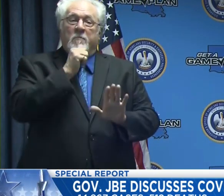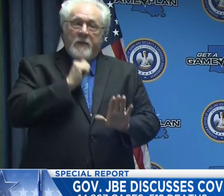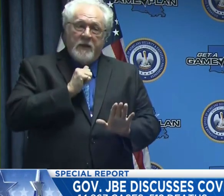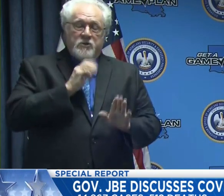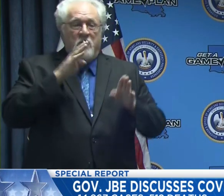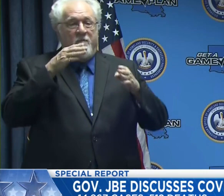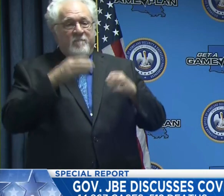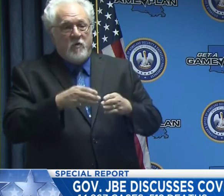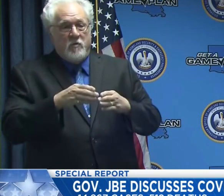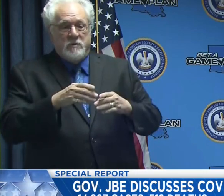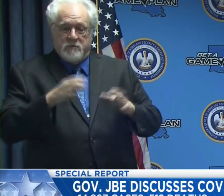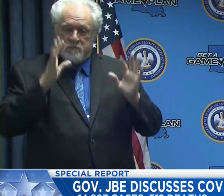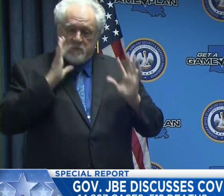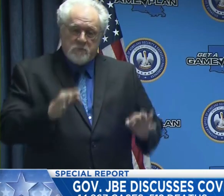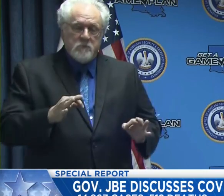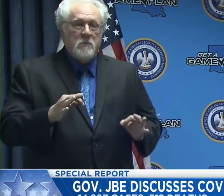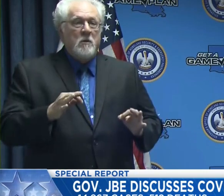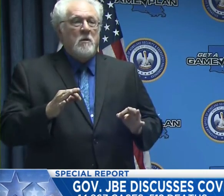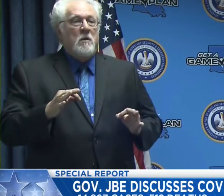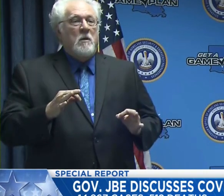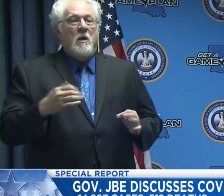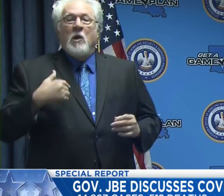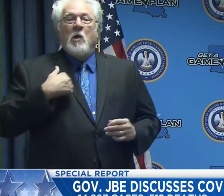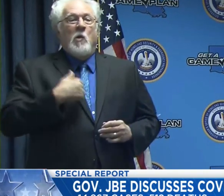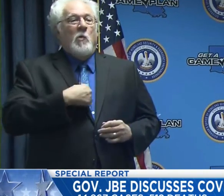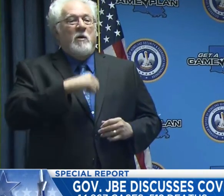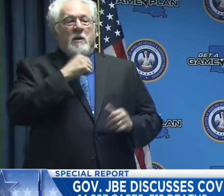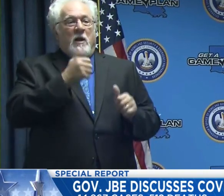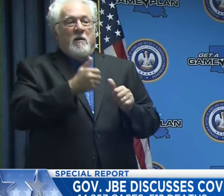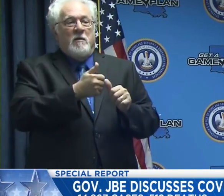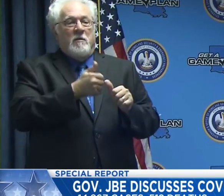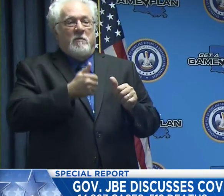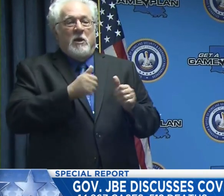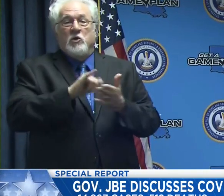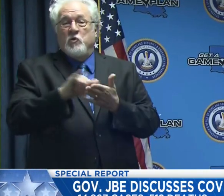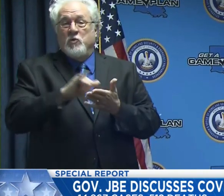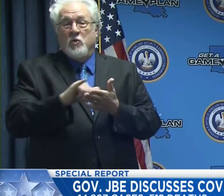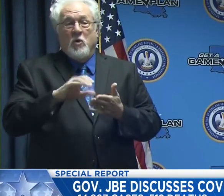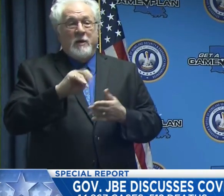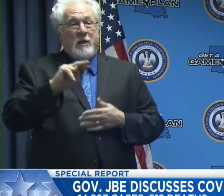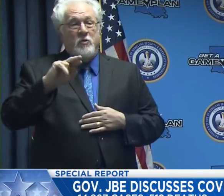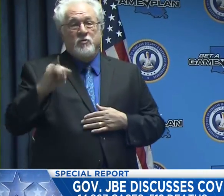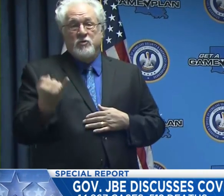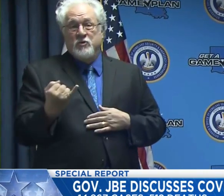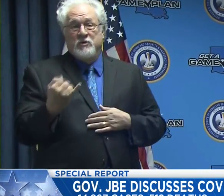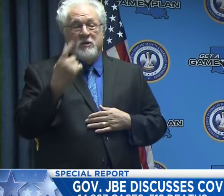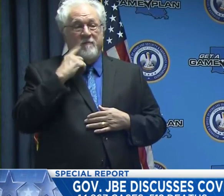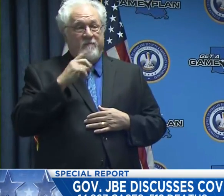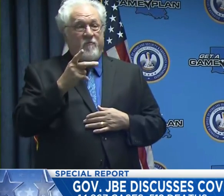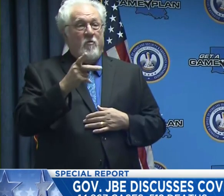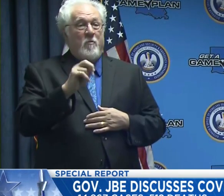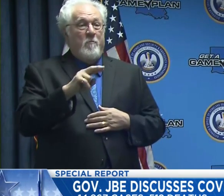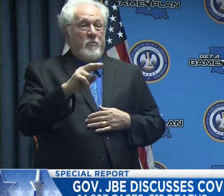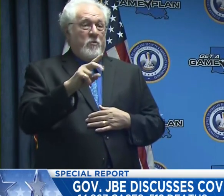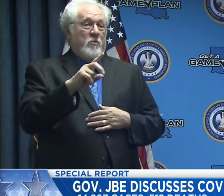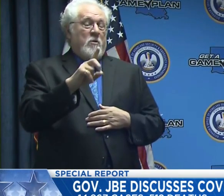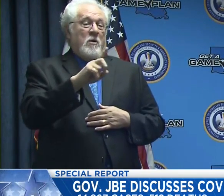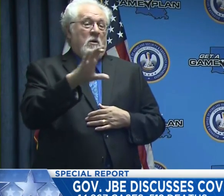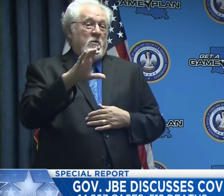LOUISIANA. FOR ALL THESE REASONS WE HAVE TO CONTINUE TO WORK THIS AS HARD AS